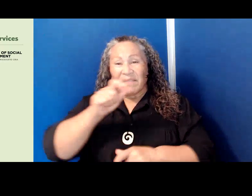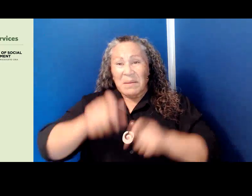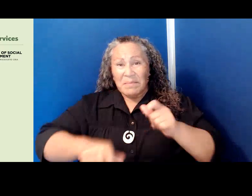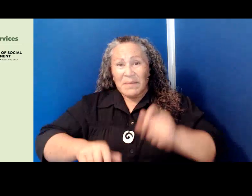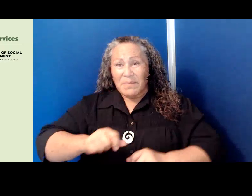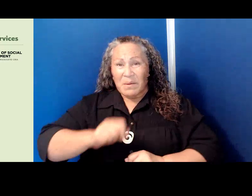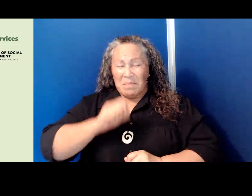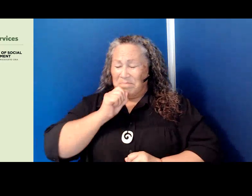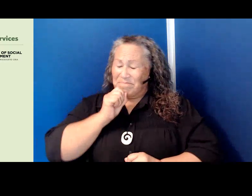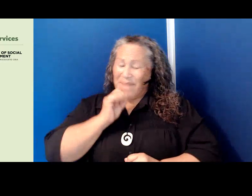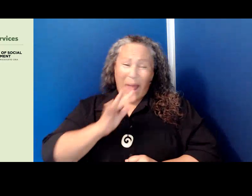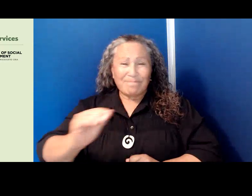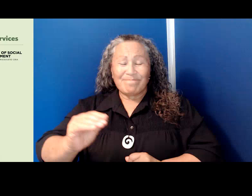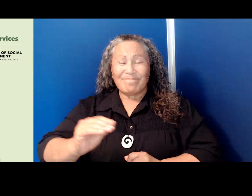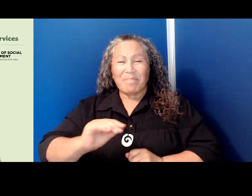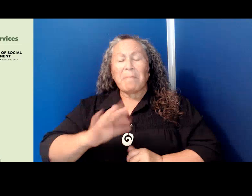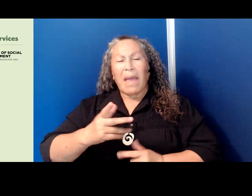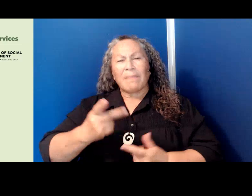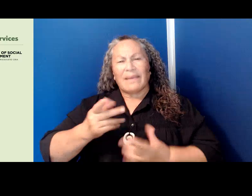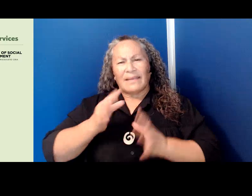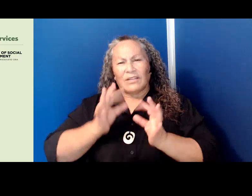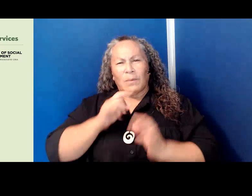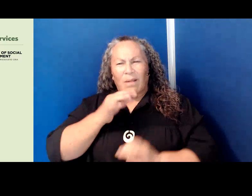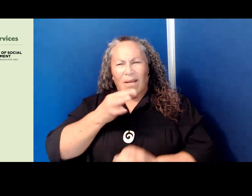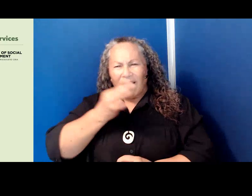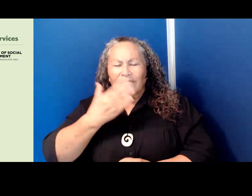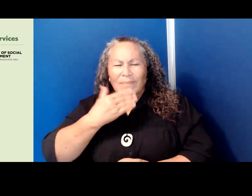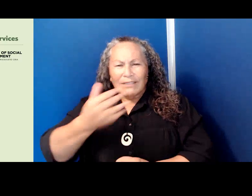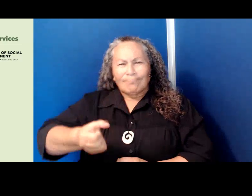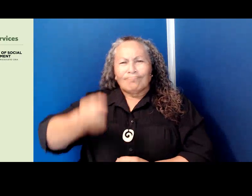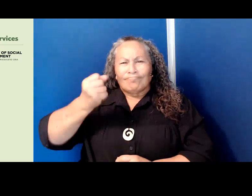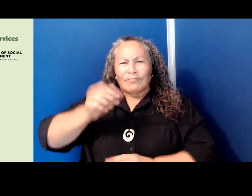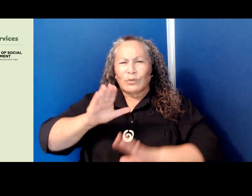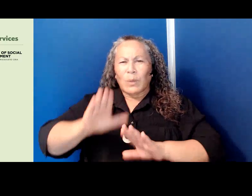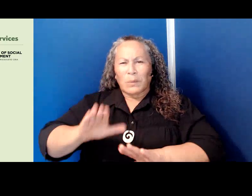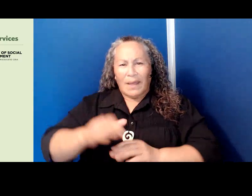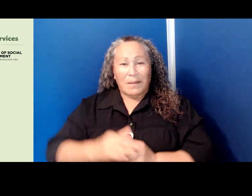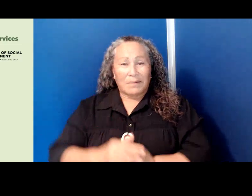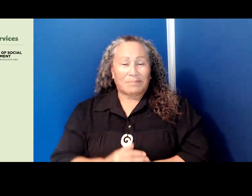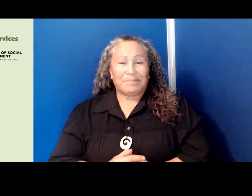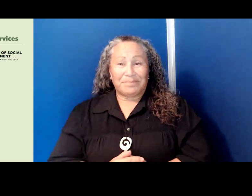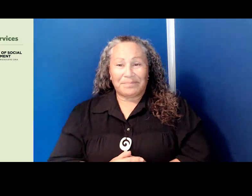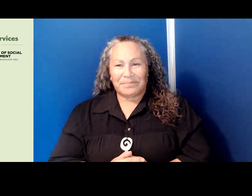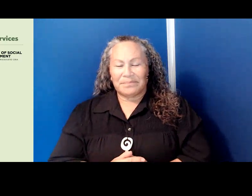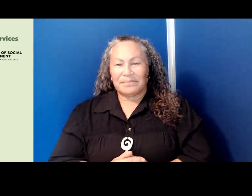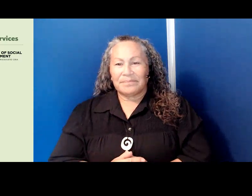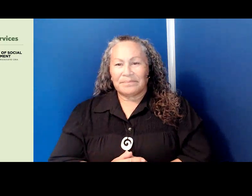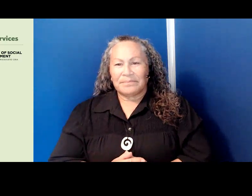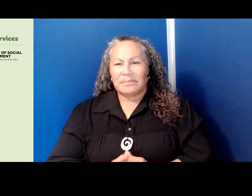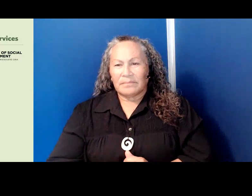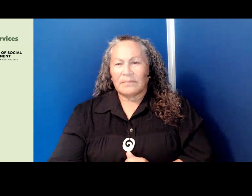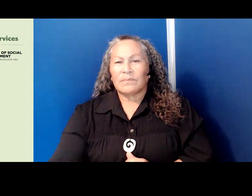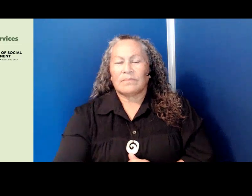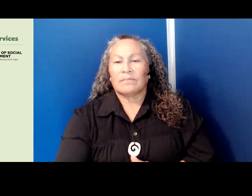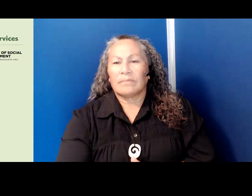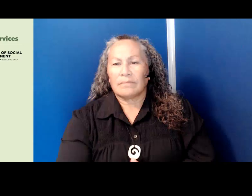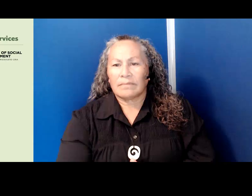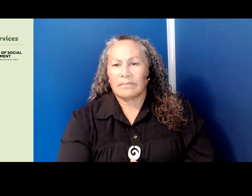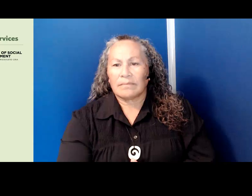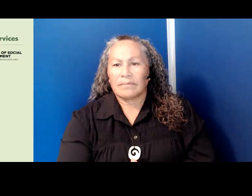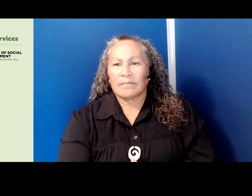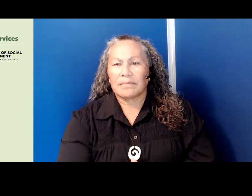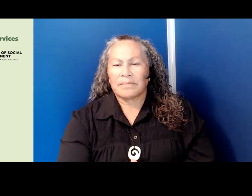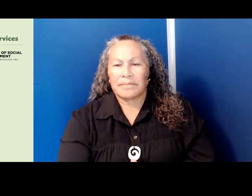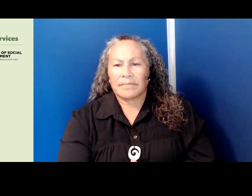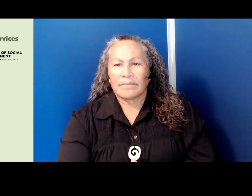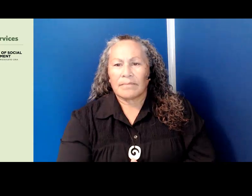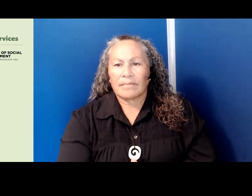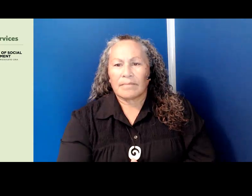the interpreter may just ask us to slow down. OK, so before I pass over to the first speaker,